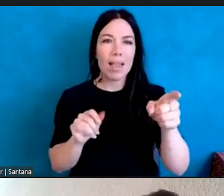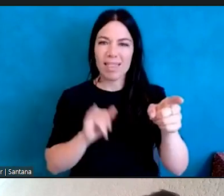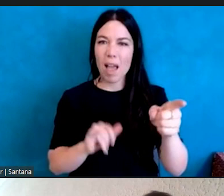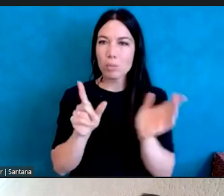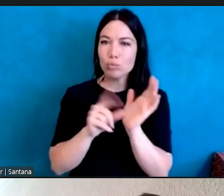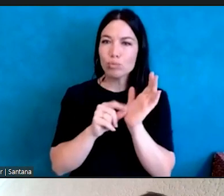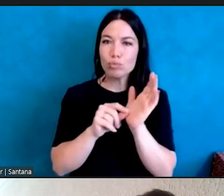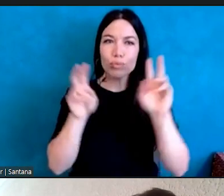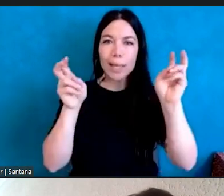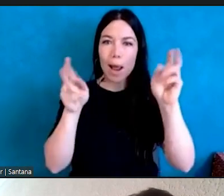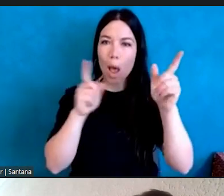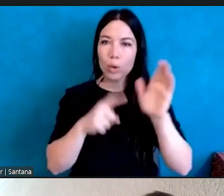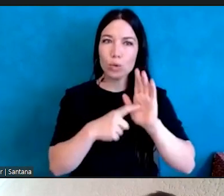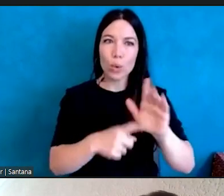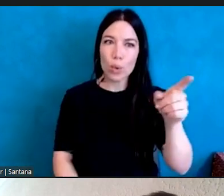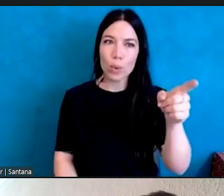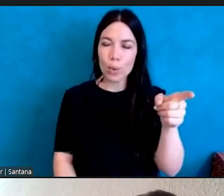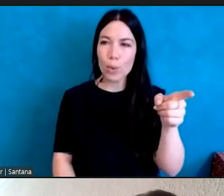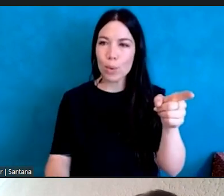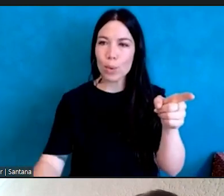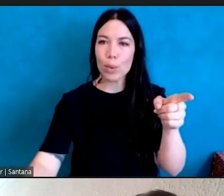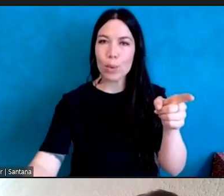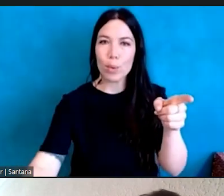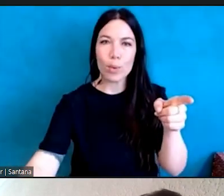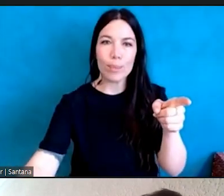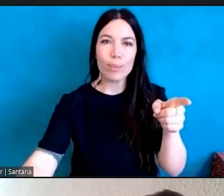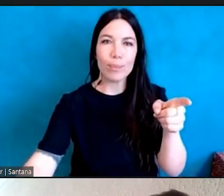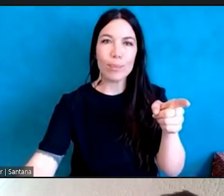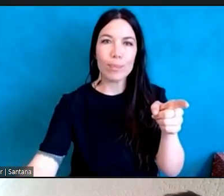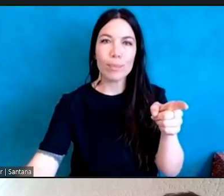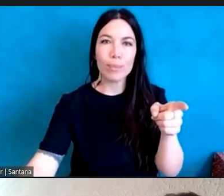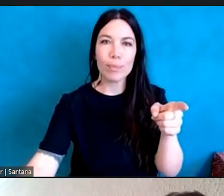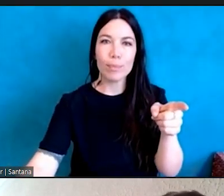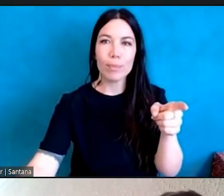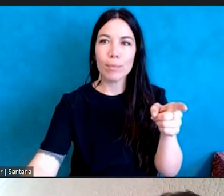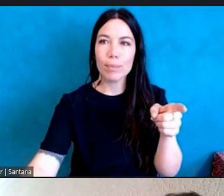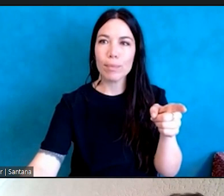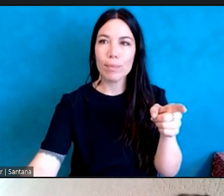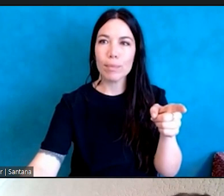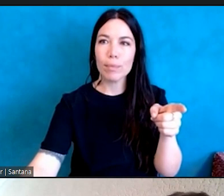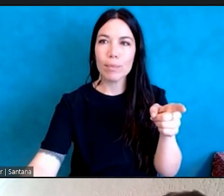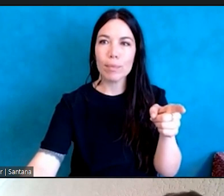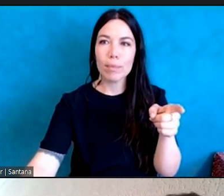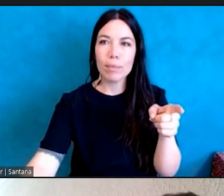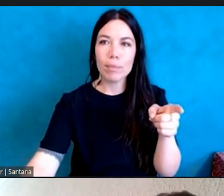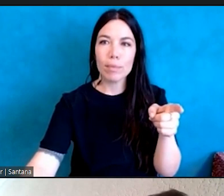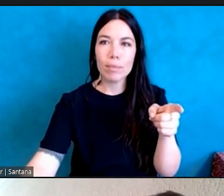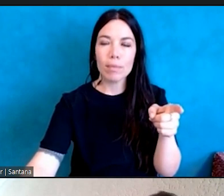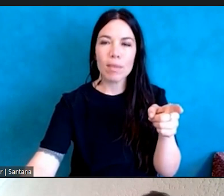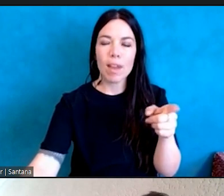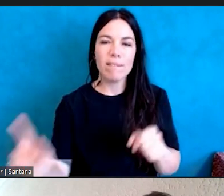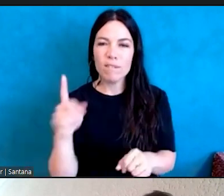Just to explain the context of this, what was happening was that the police in Spain were interrupting